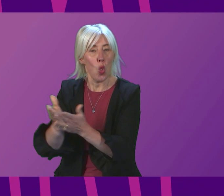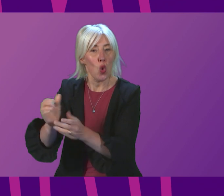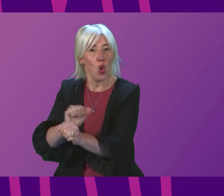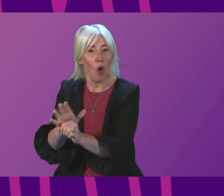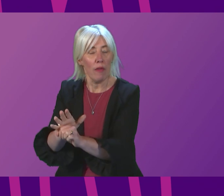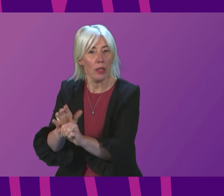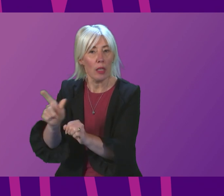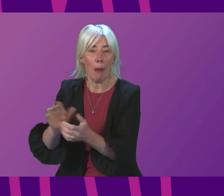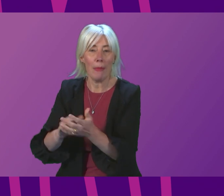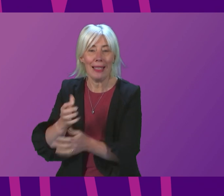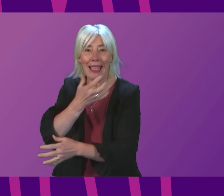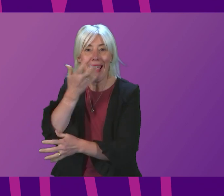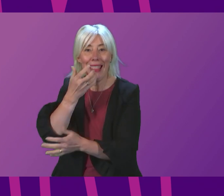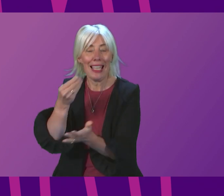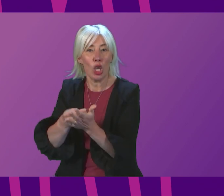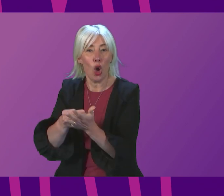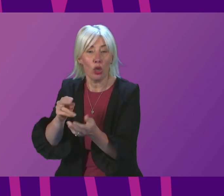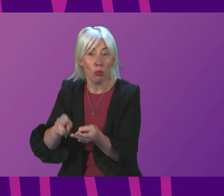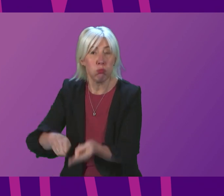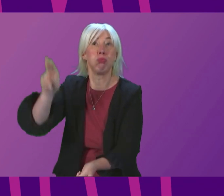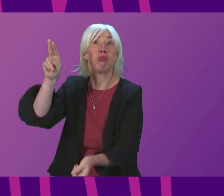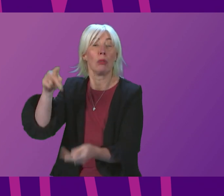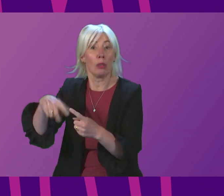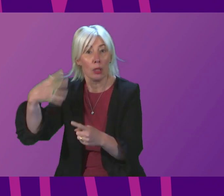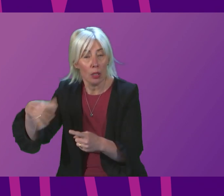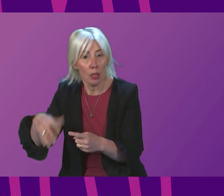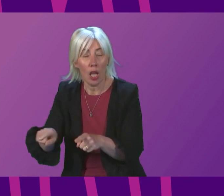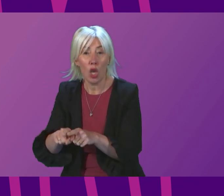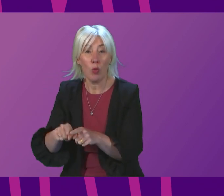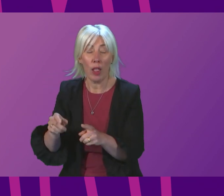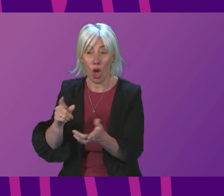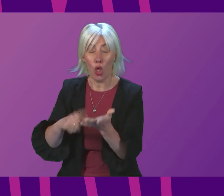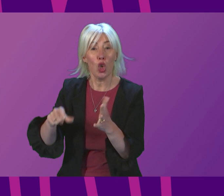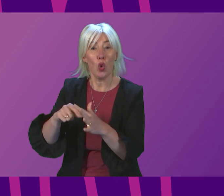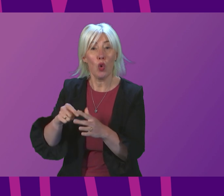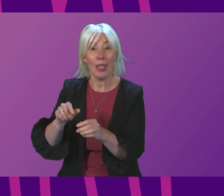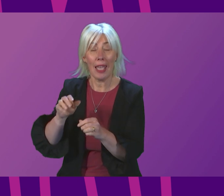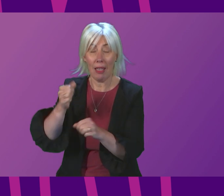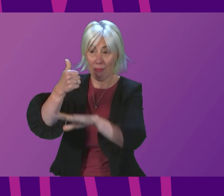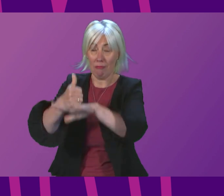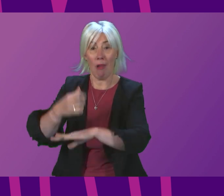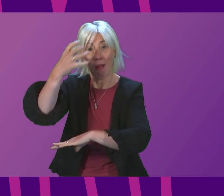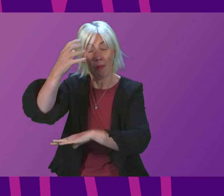heating costs will be devastating, with the United Kingdom state pension being the worst in Europe?